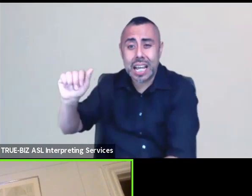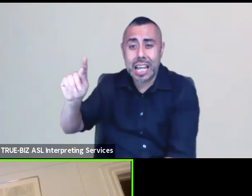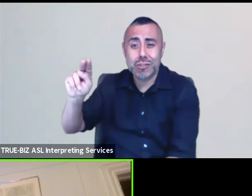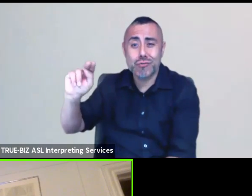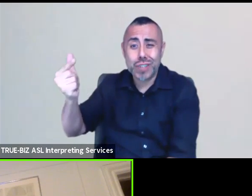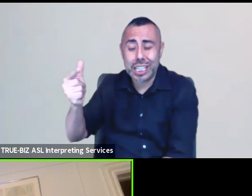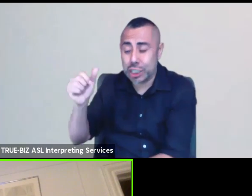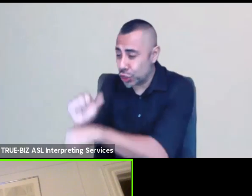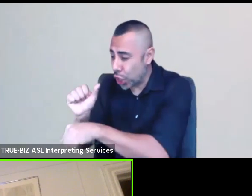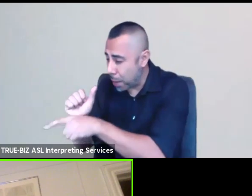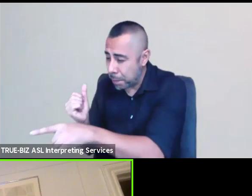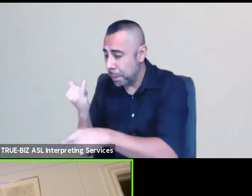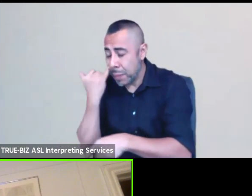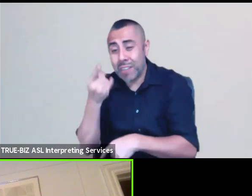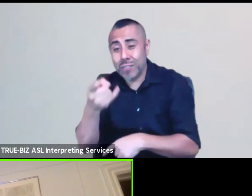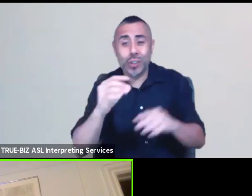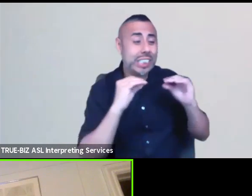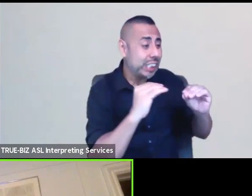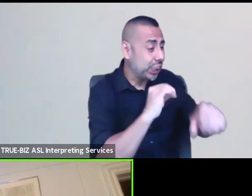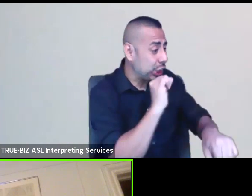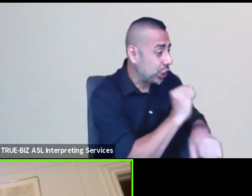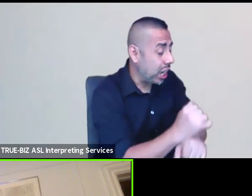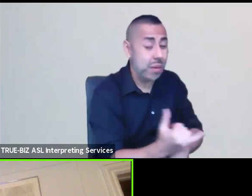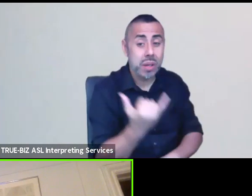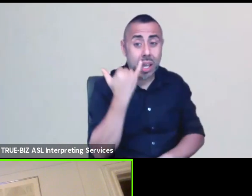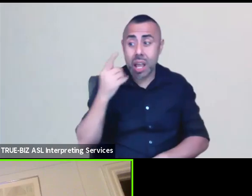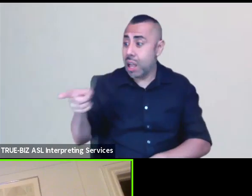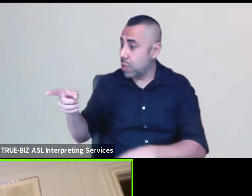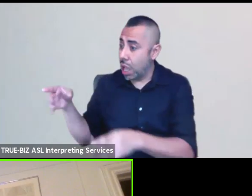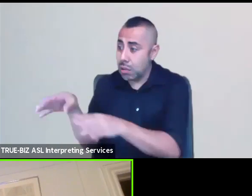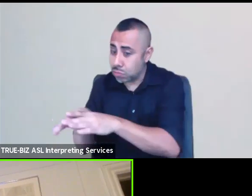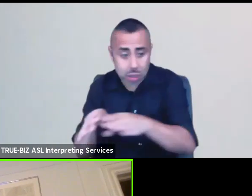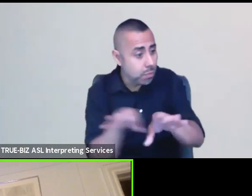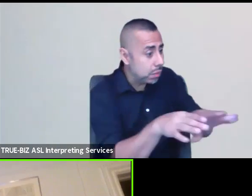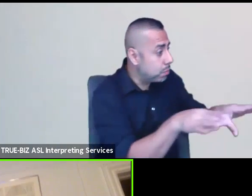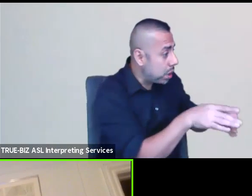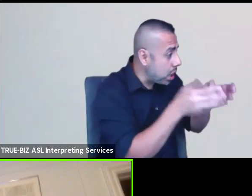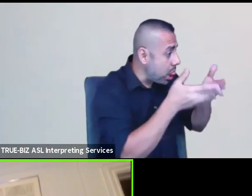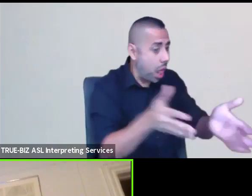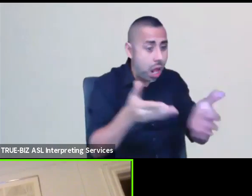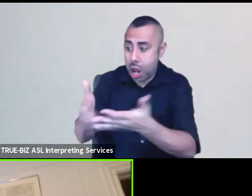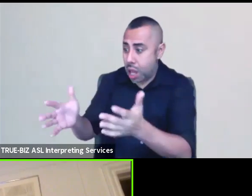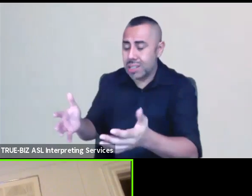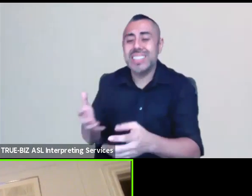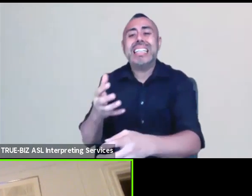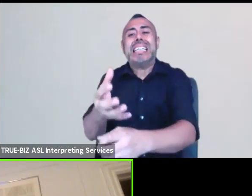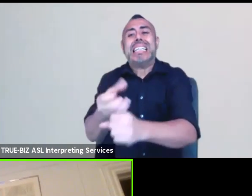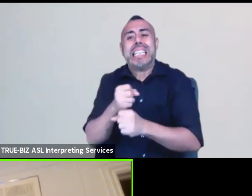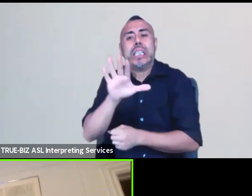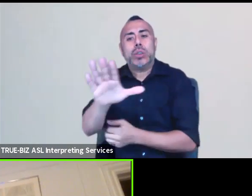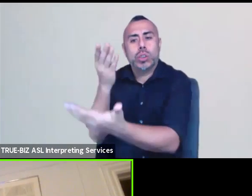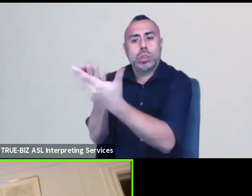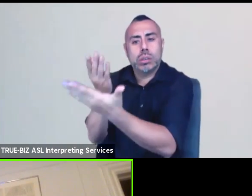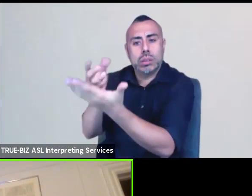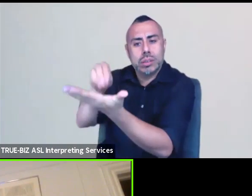that you have that fell through, get the documentation for it. Anything that would have given you money, get documentation for it